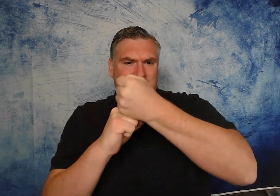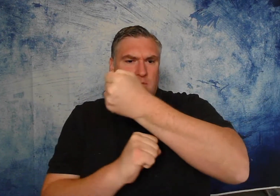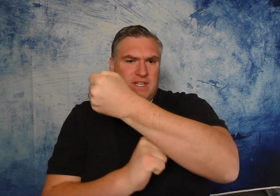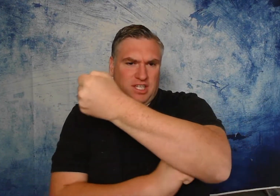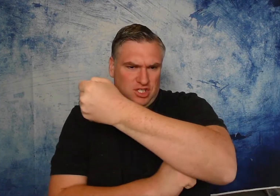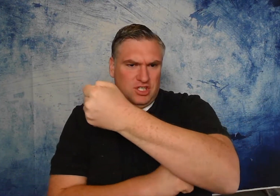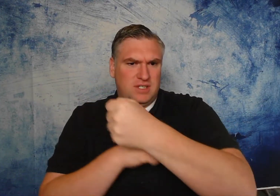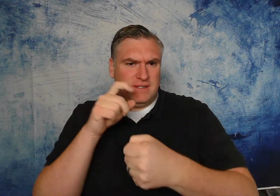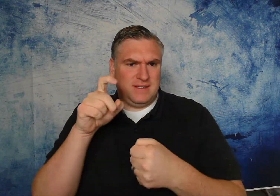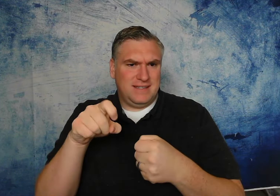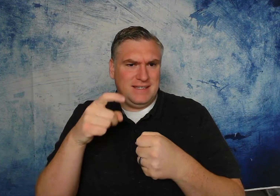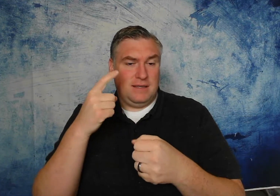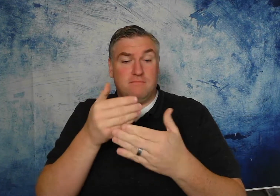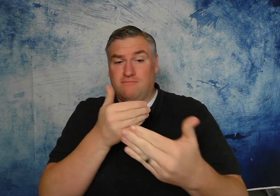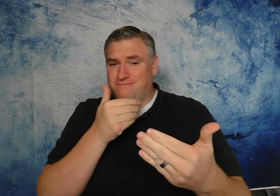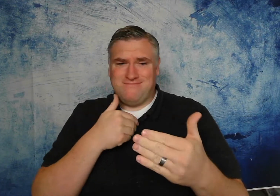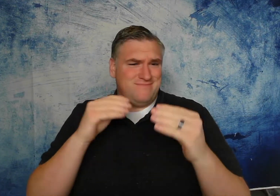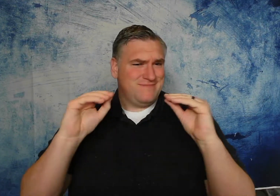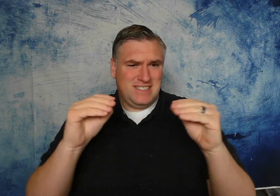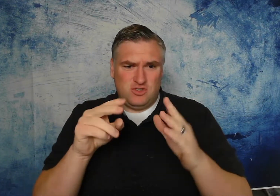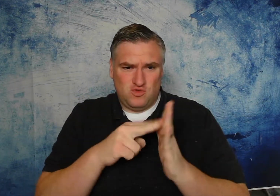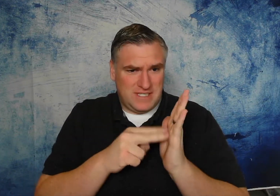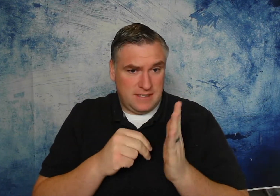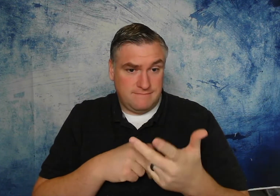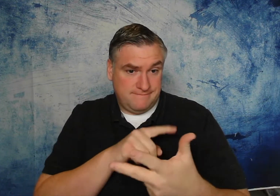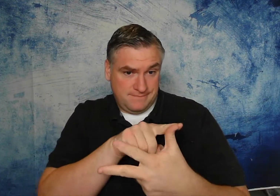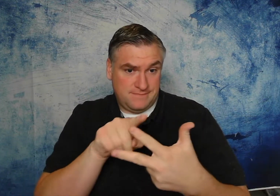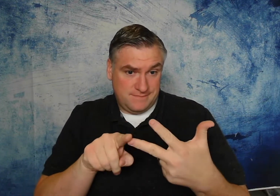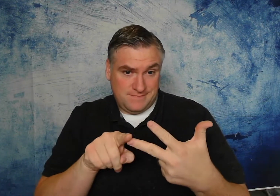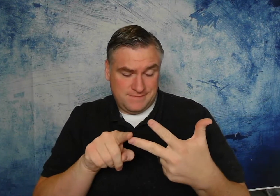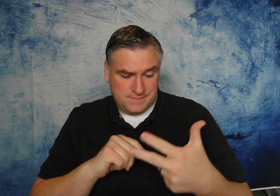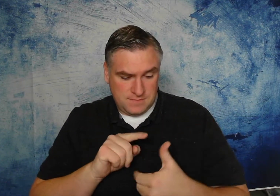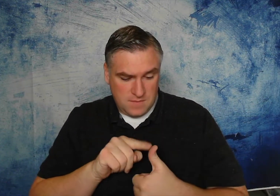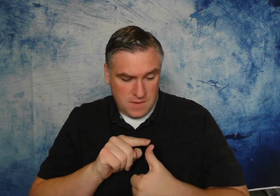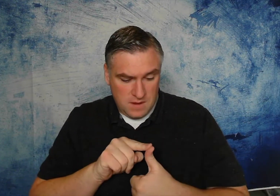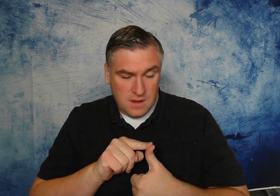Three big foundational needs before we even start teaching reading: